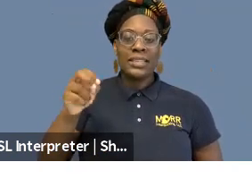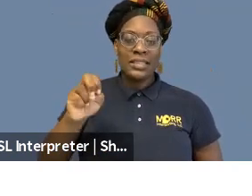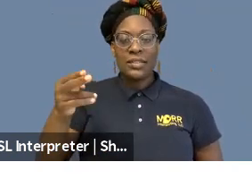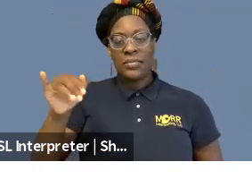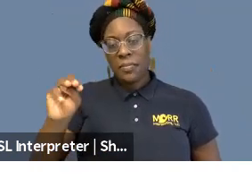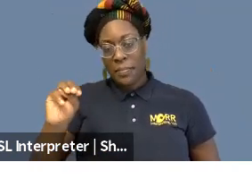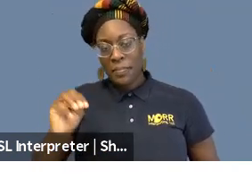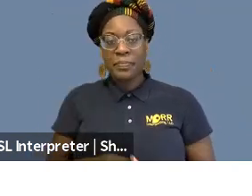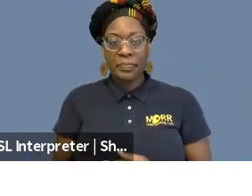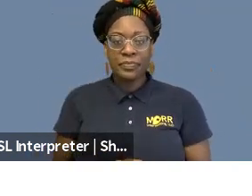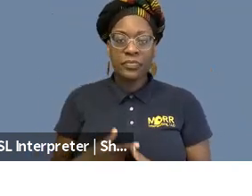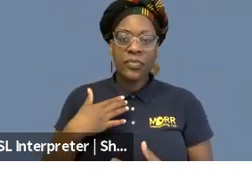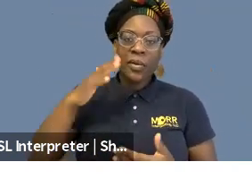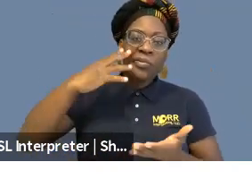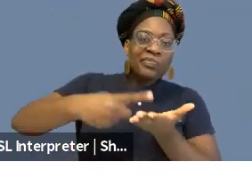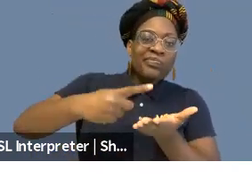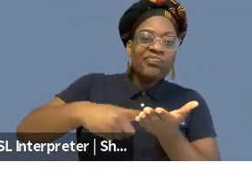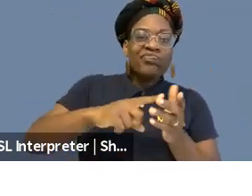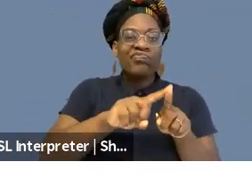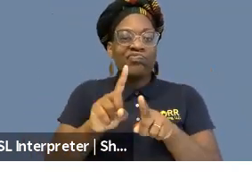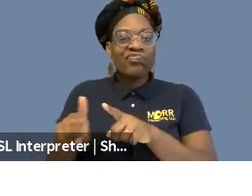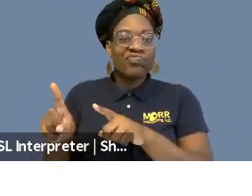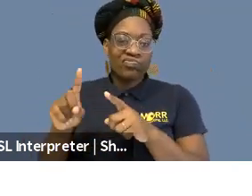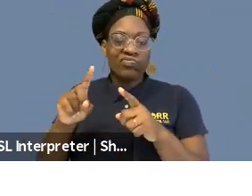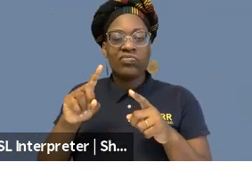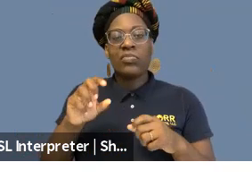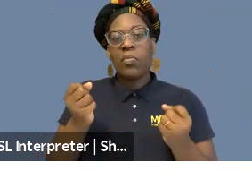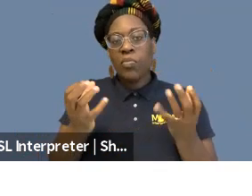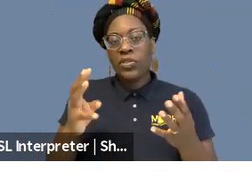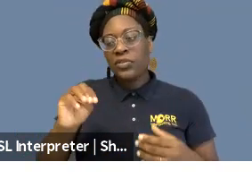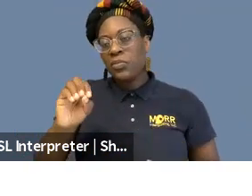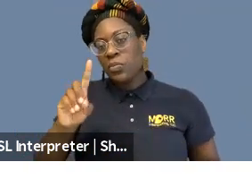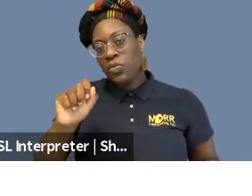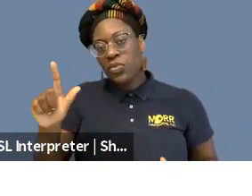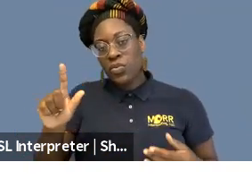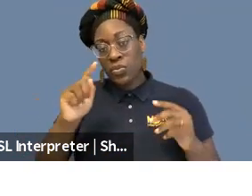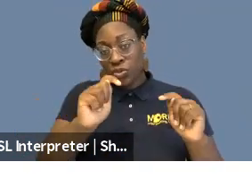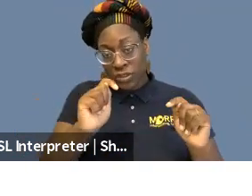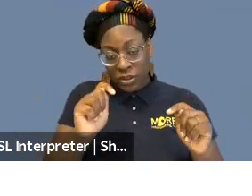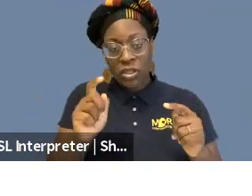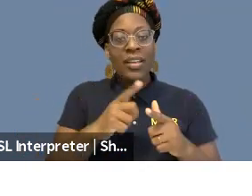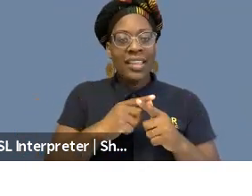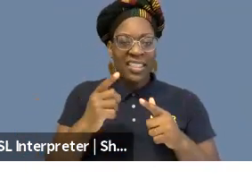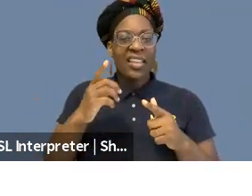time to discuss their experiences with multimodal projects within their own institutional contexts.